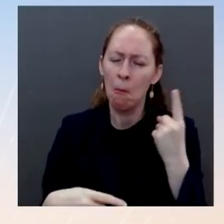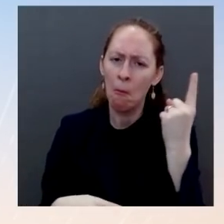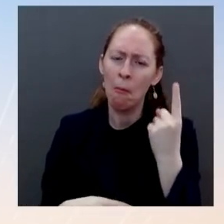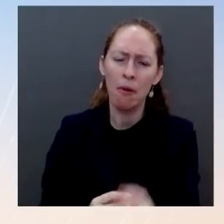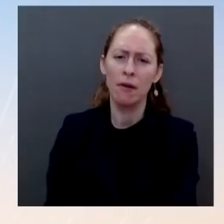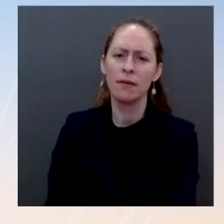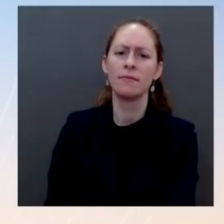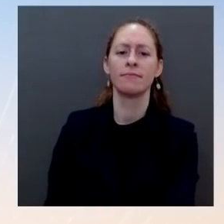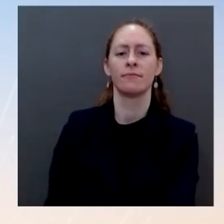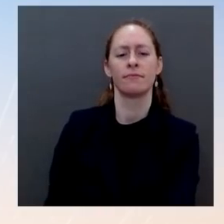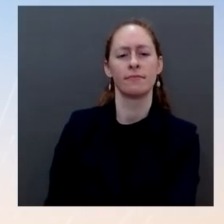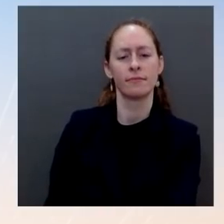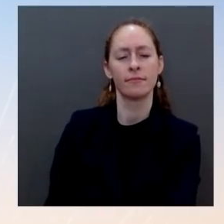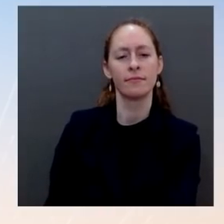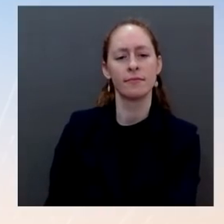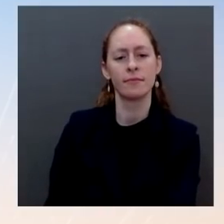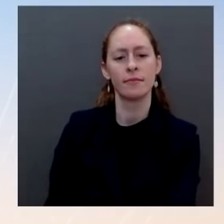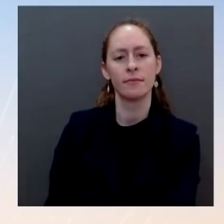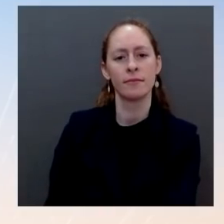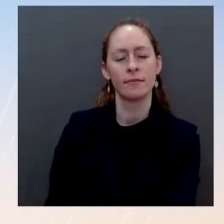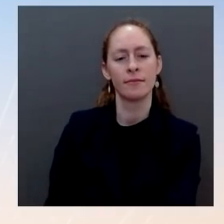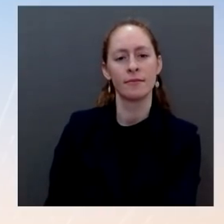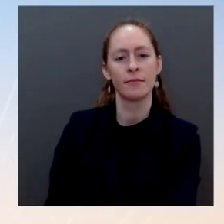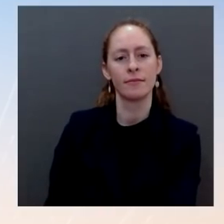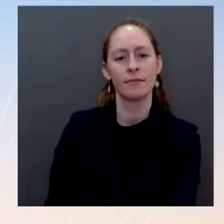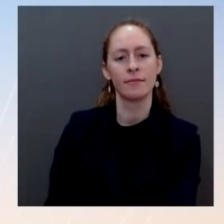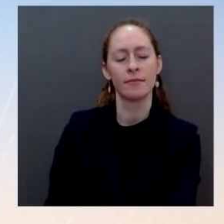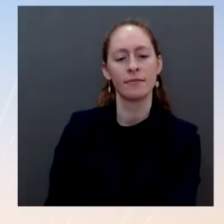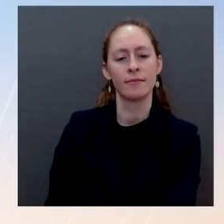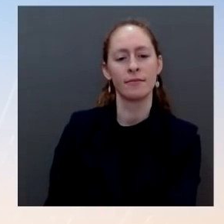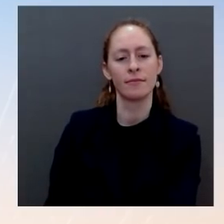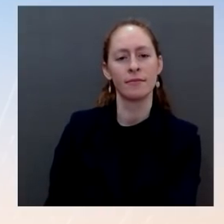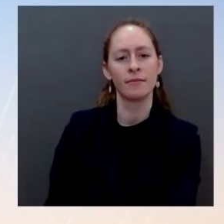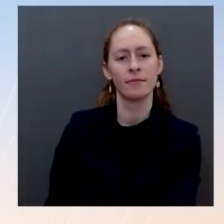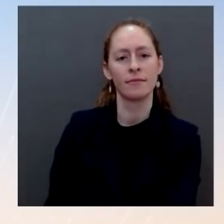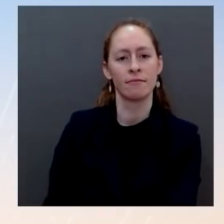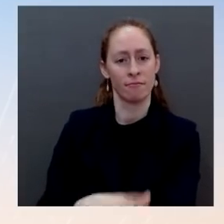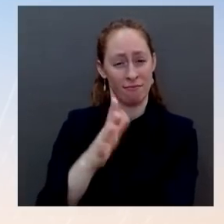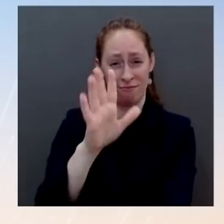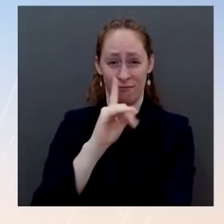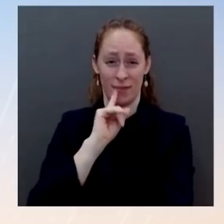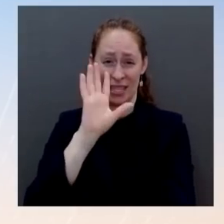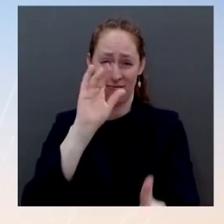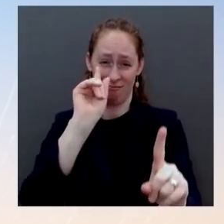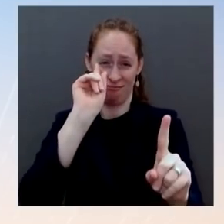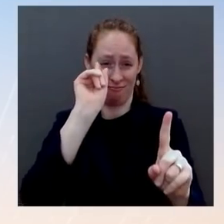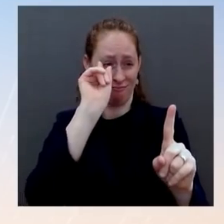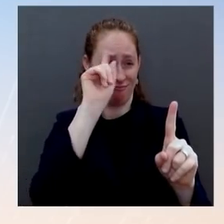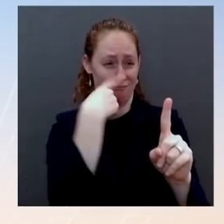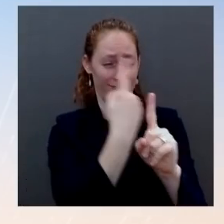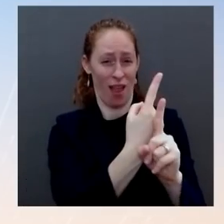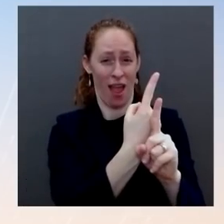who fomented an insurrection and -- which prompted the seizing of our nation's Capitol.